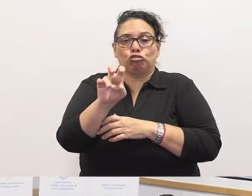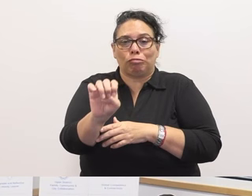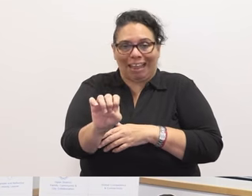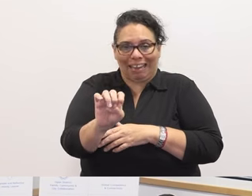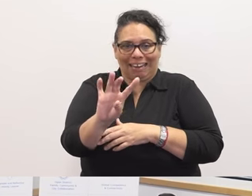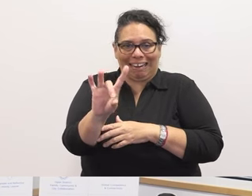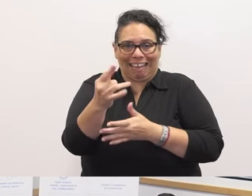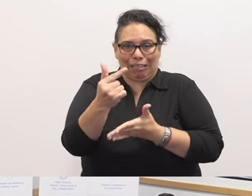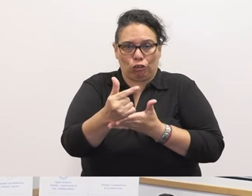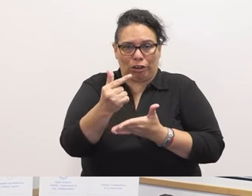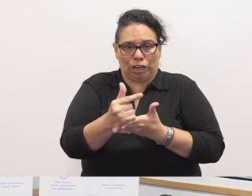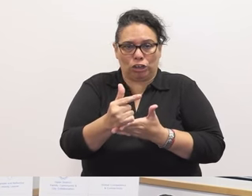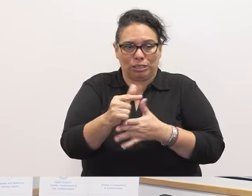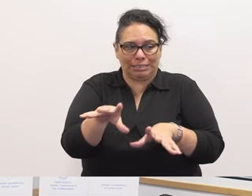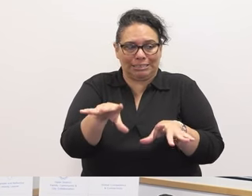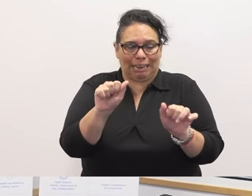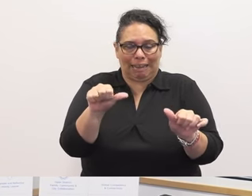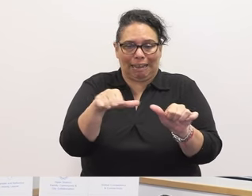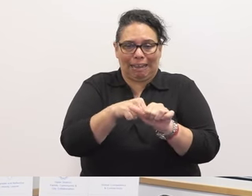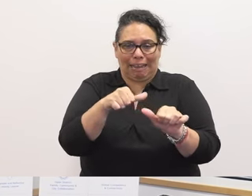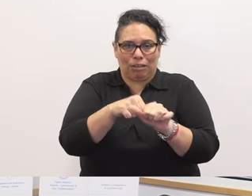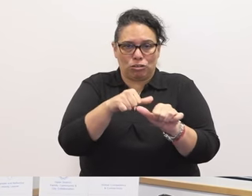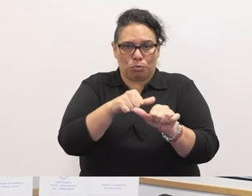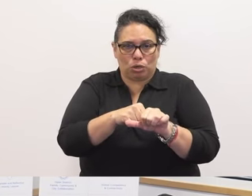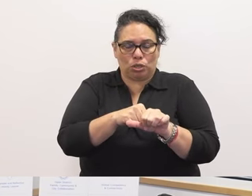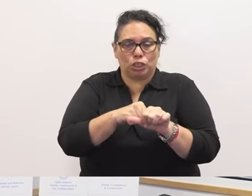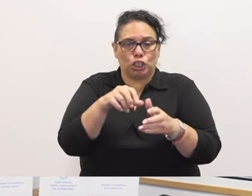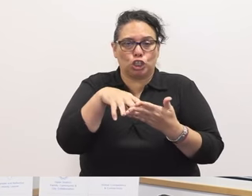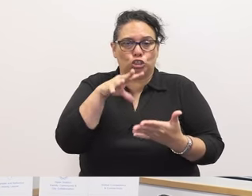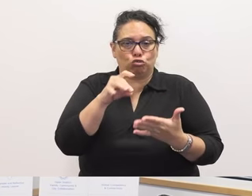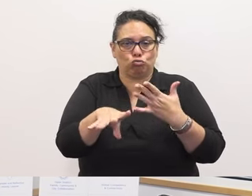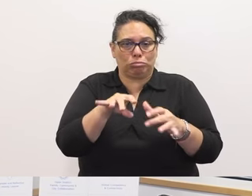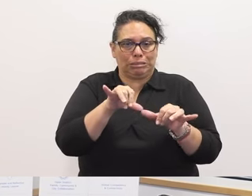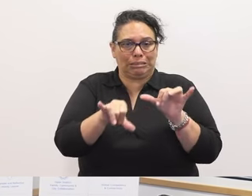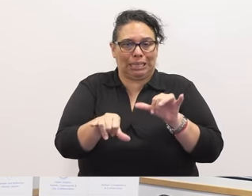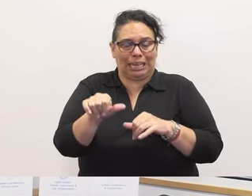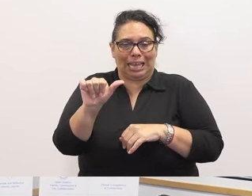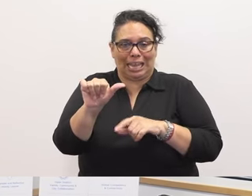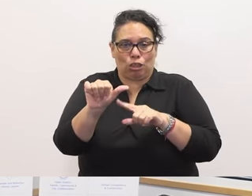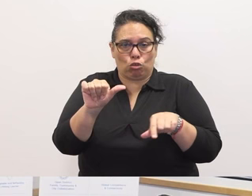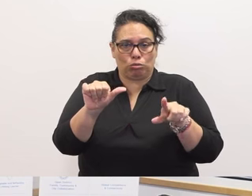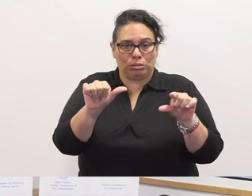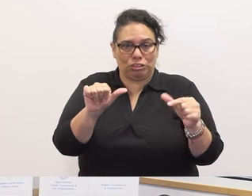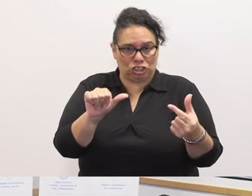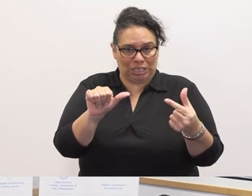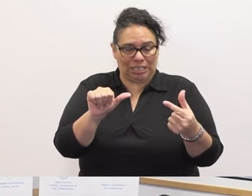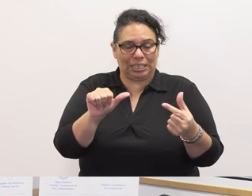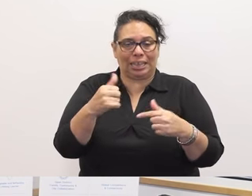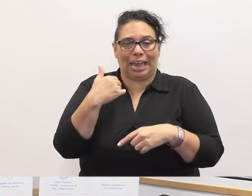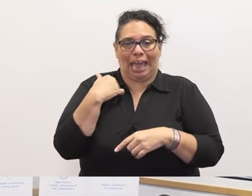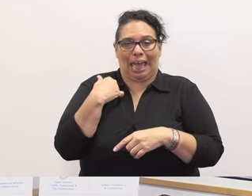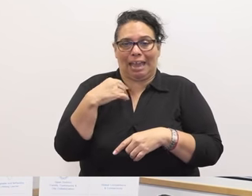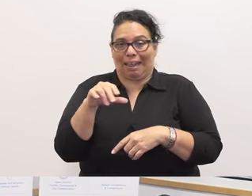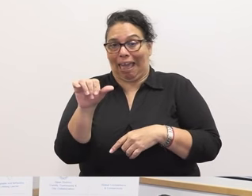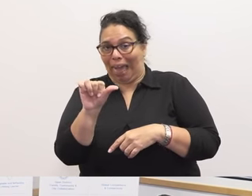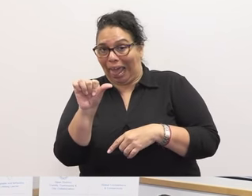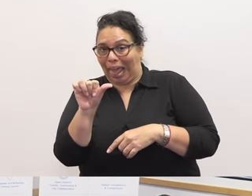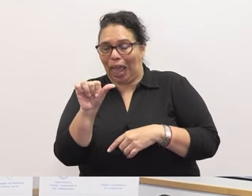So those are the students that stay on track for A to G. If you had an A to C in that course, what percent of students are actually in algebra?